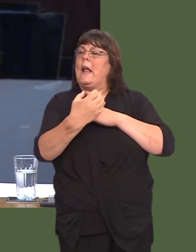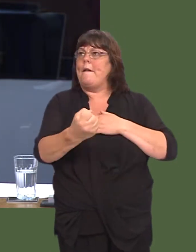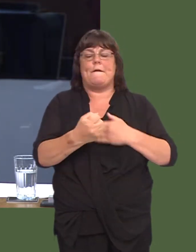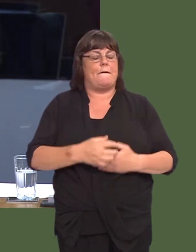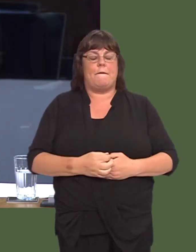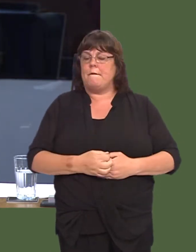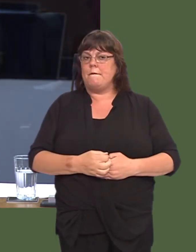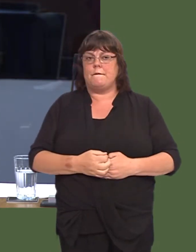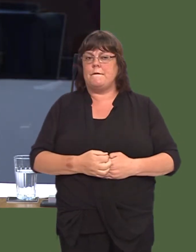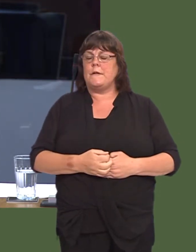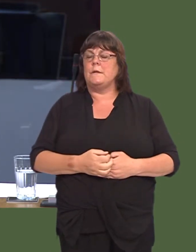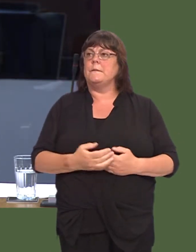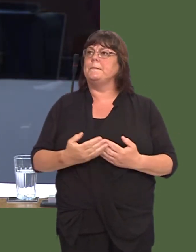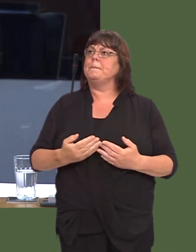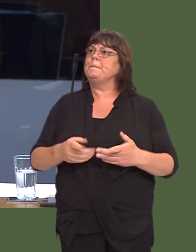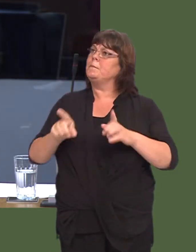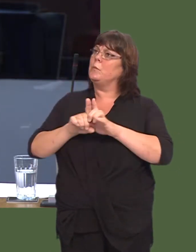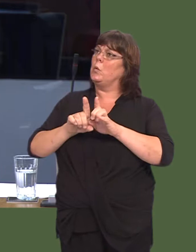to help those pupils who may need it.